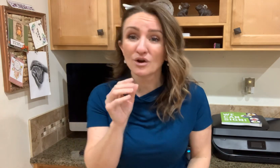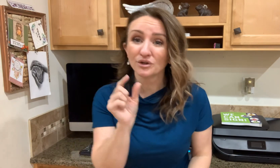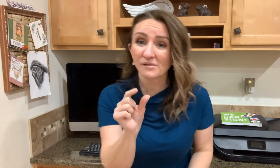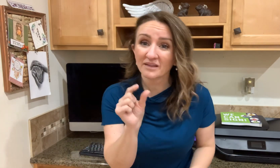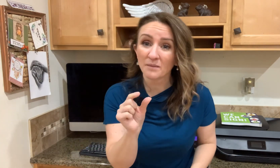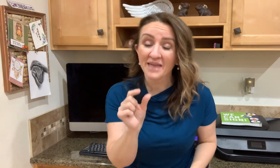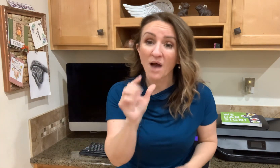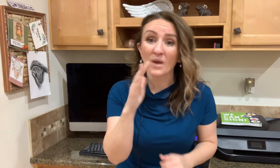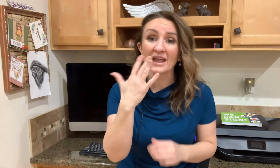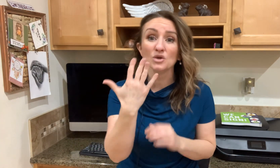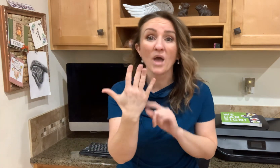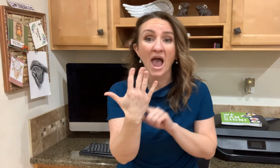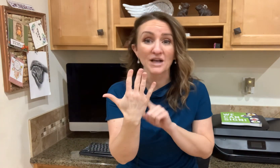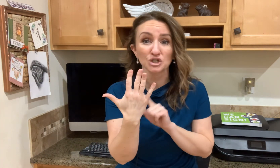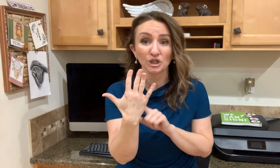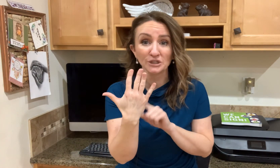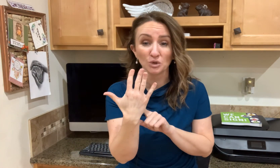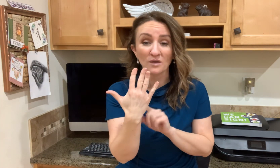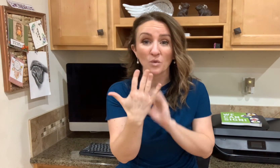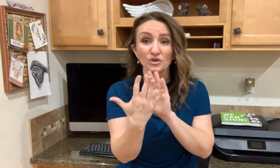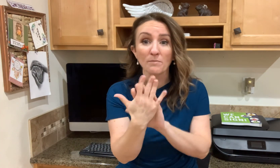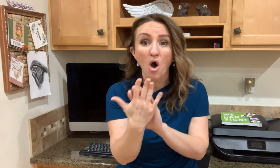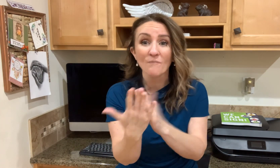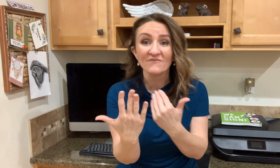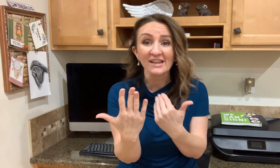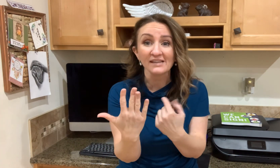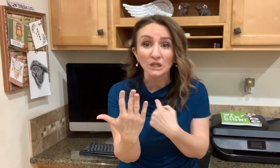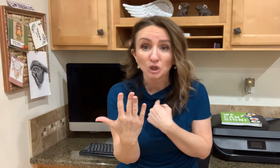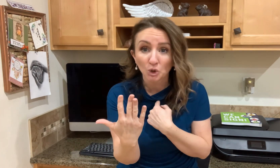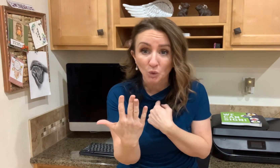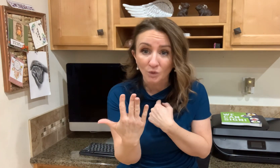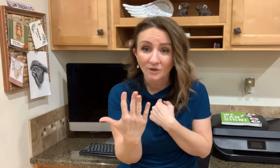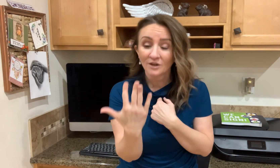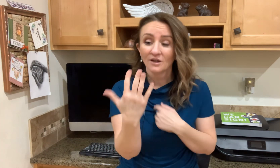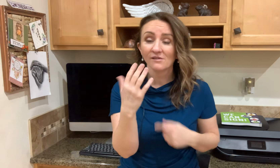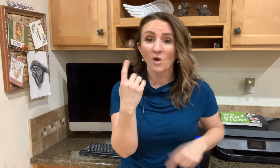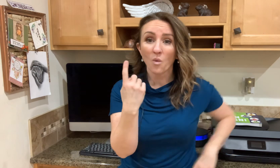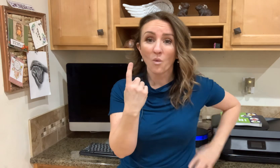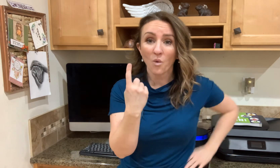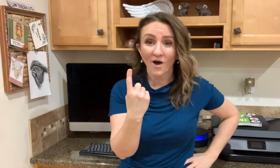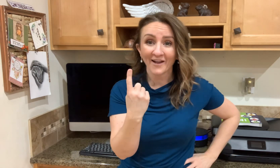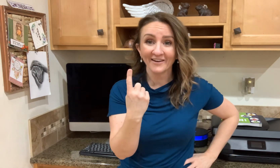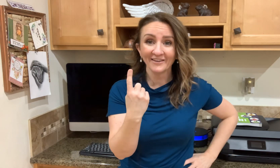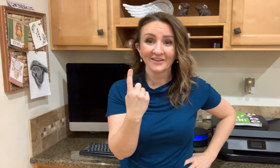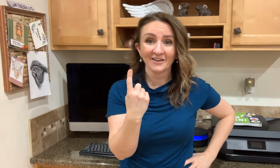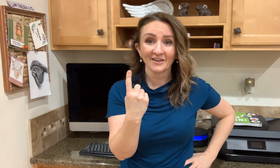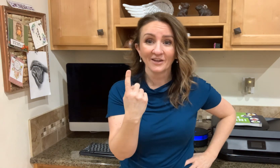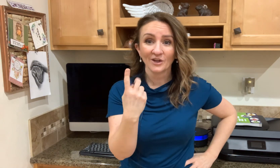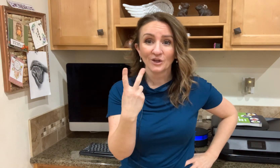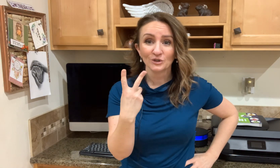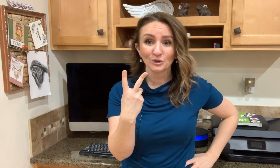using them that way, you actually do them with your palm facing you. So one two